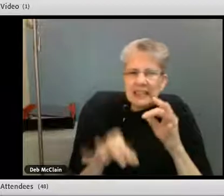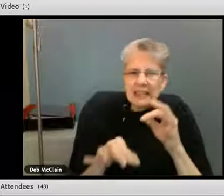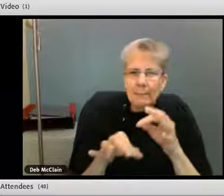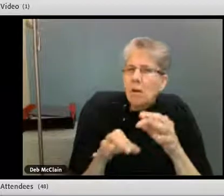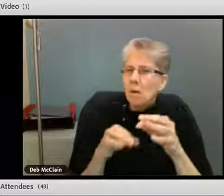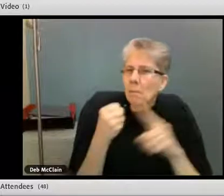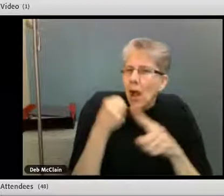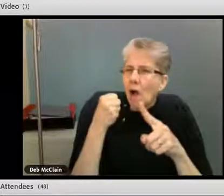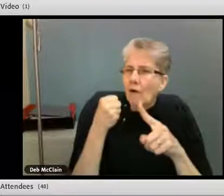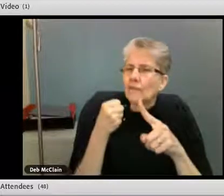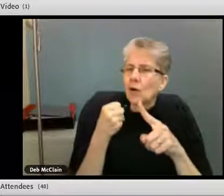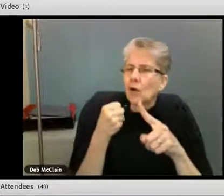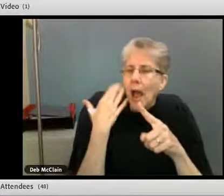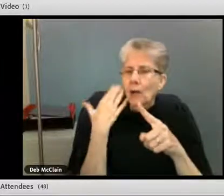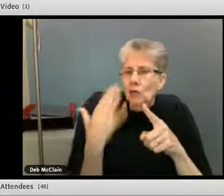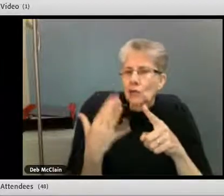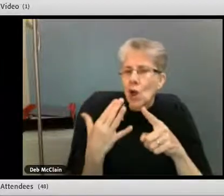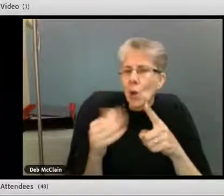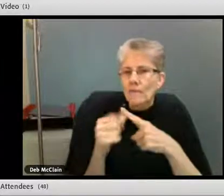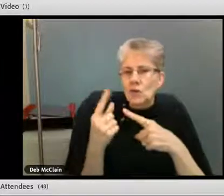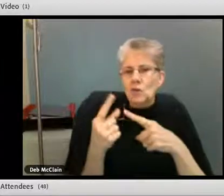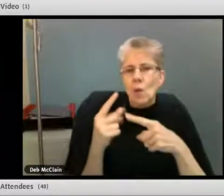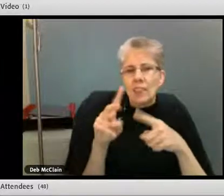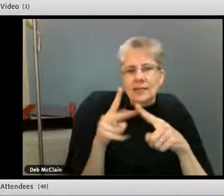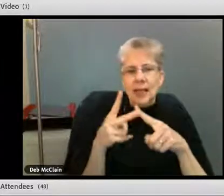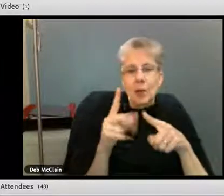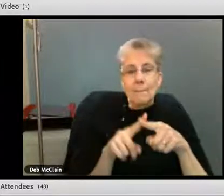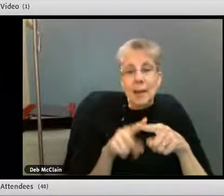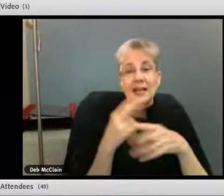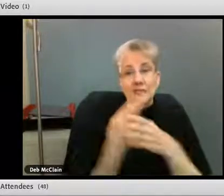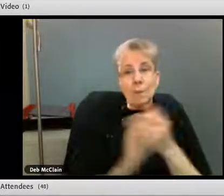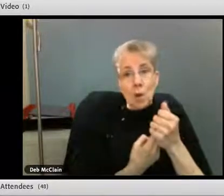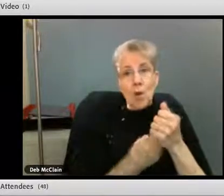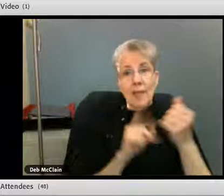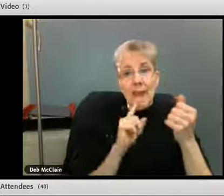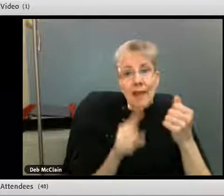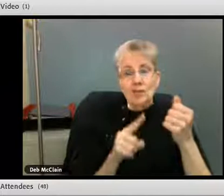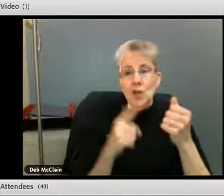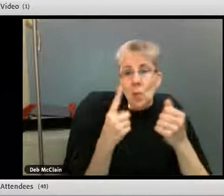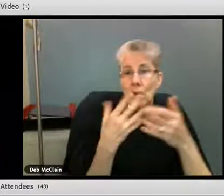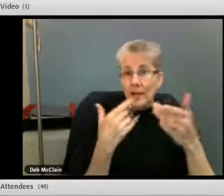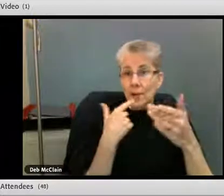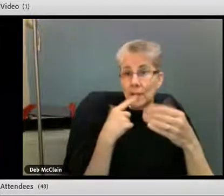or the second one, but it goes for both. So one thing I would say about Placeit is the images are not large.